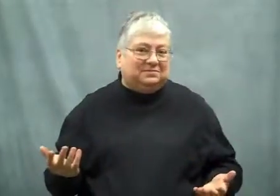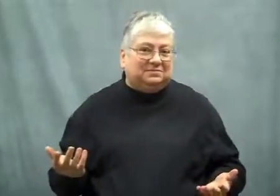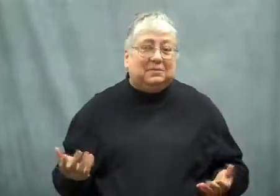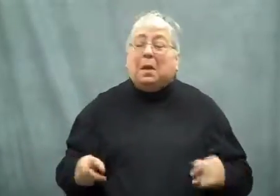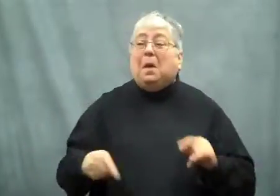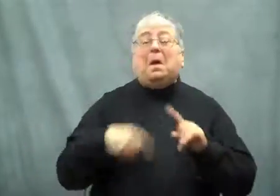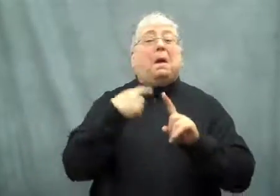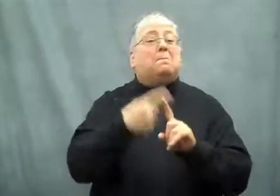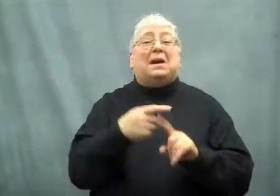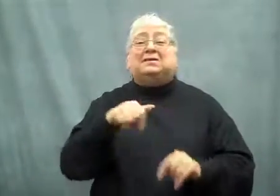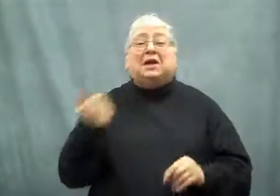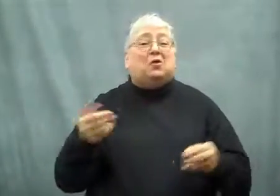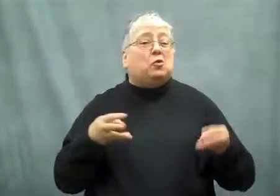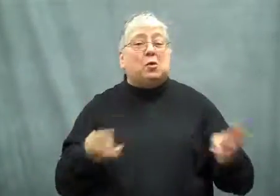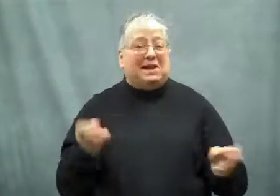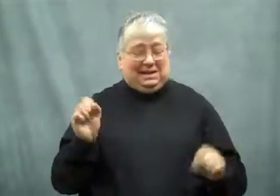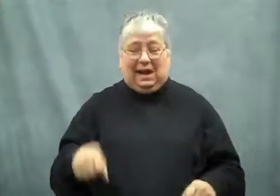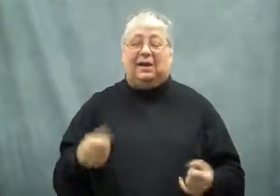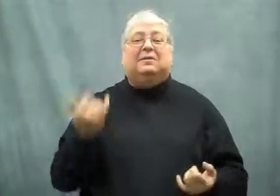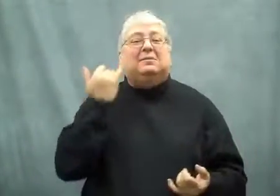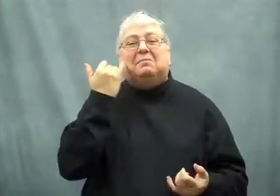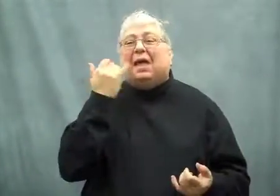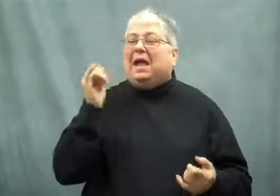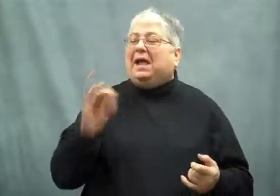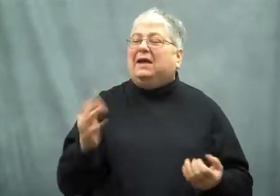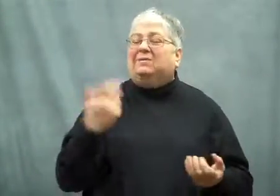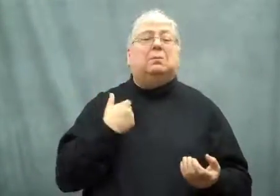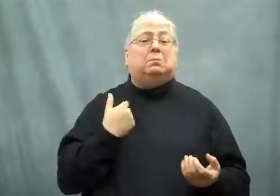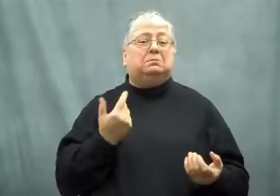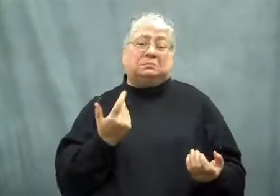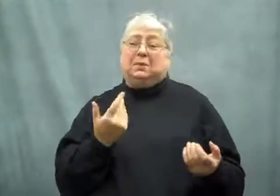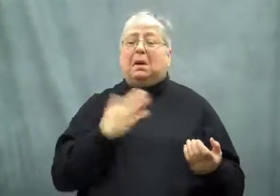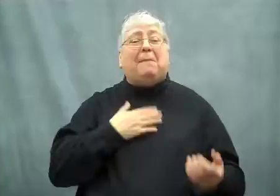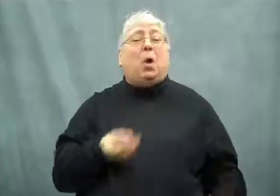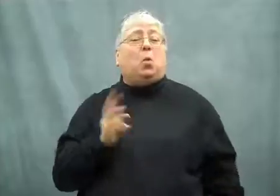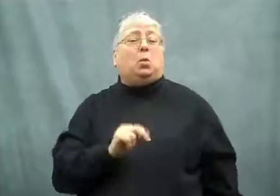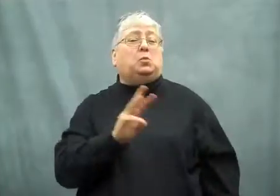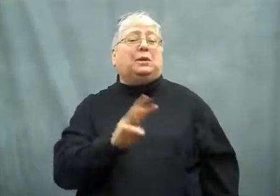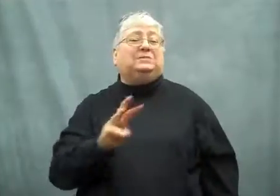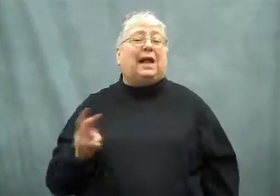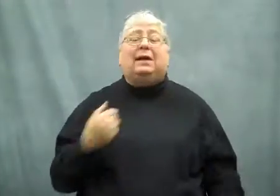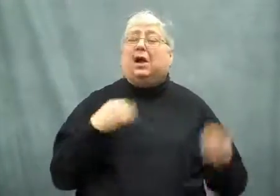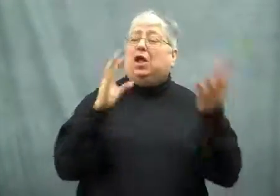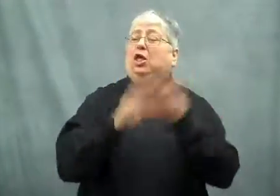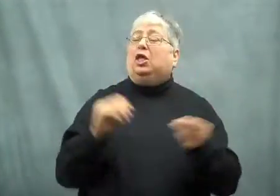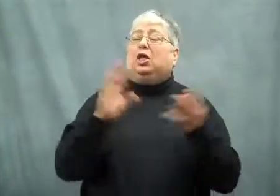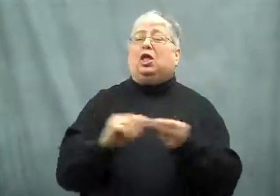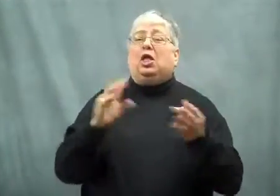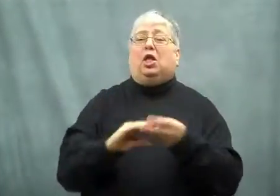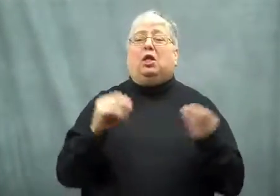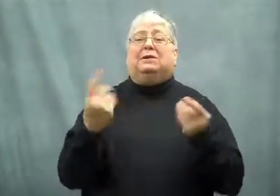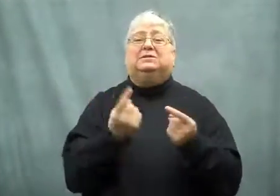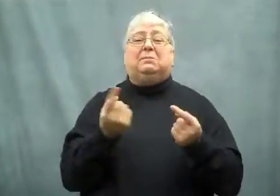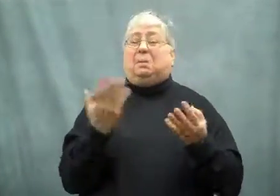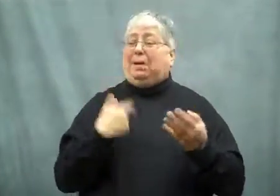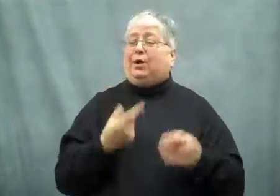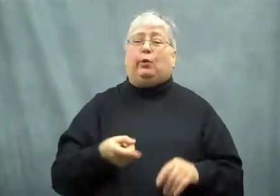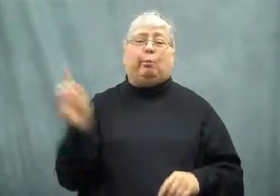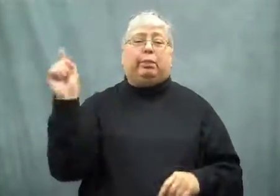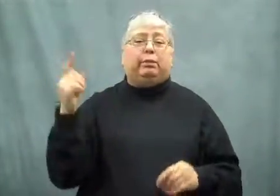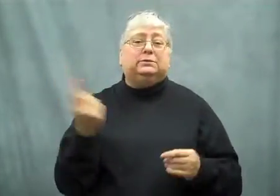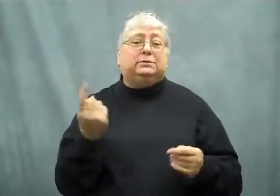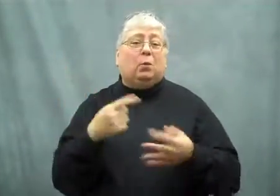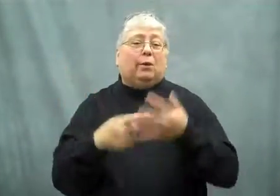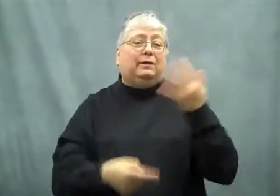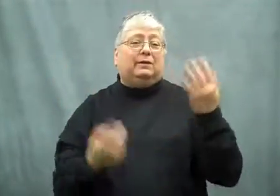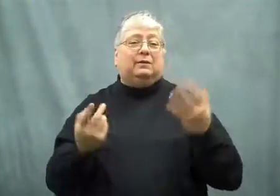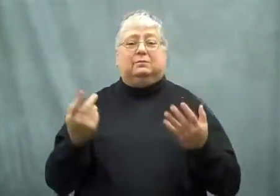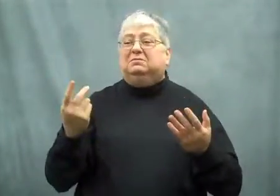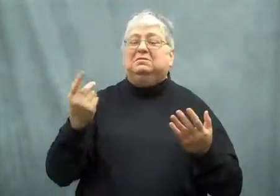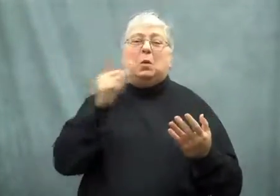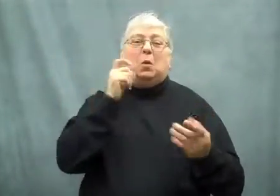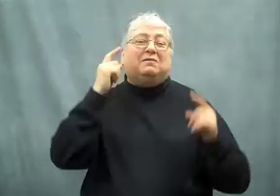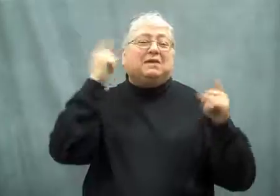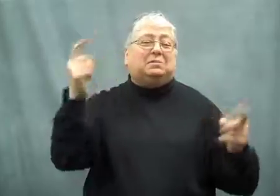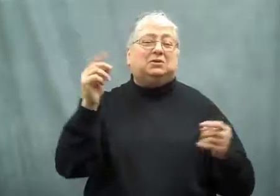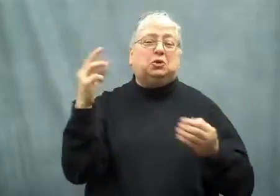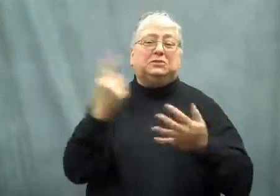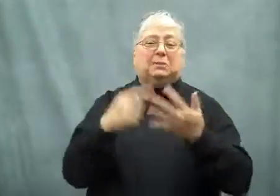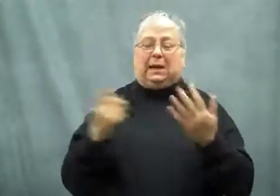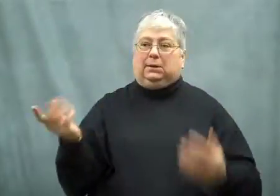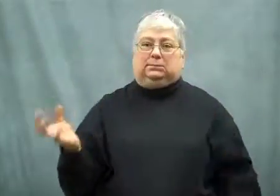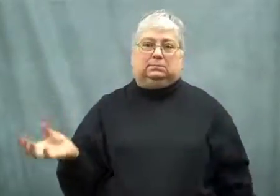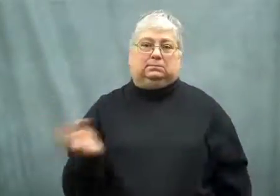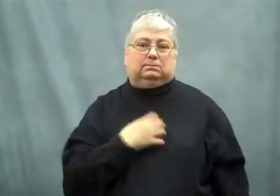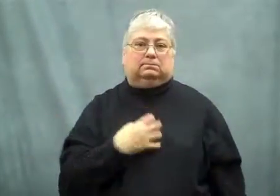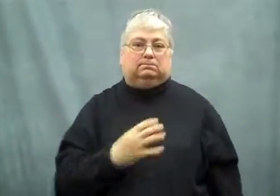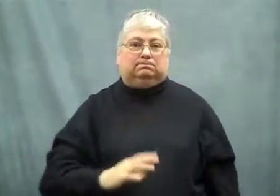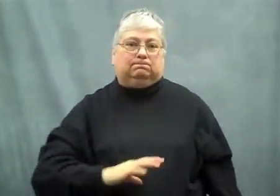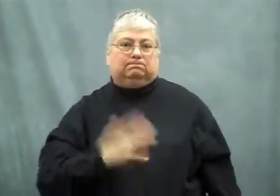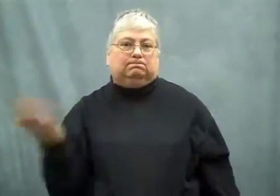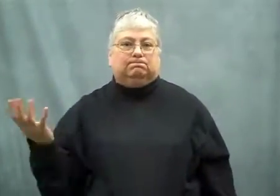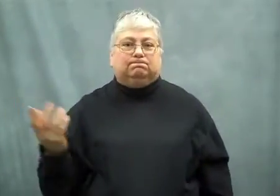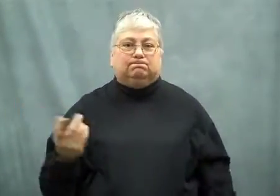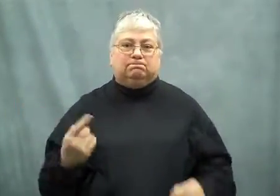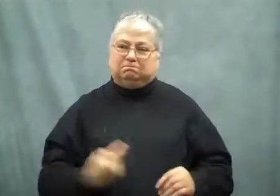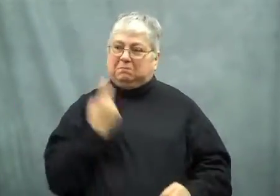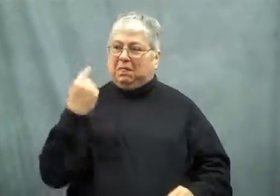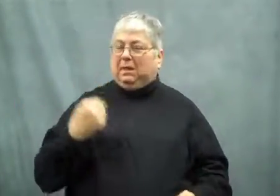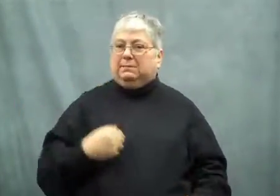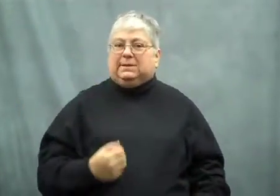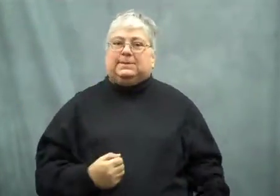Another scenario is if someone expresses an opinion on their own website,